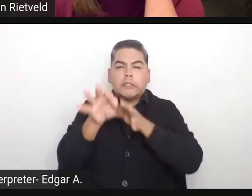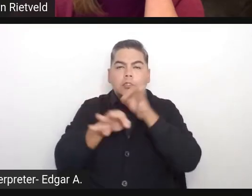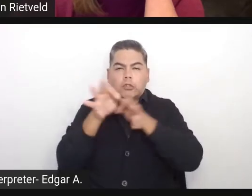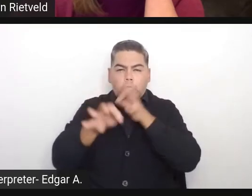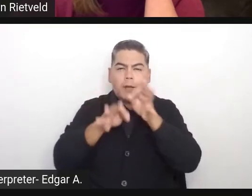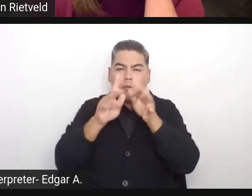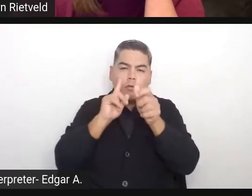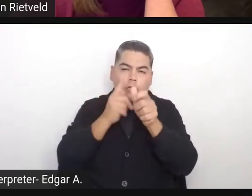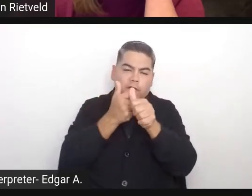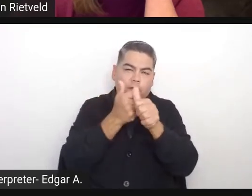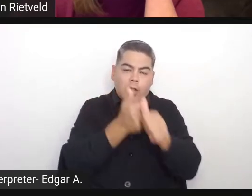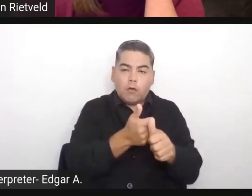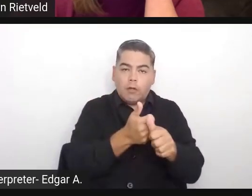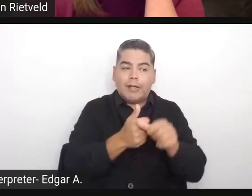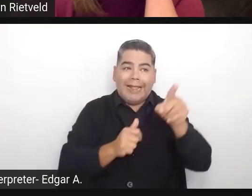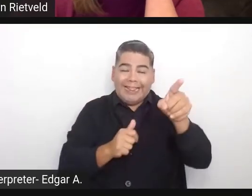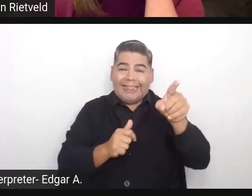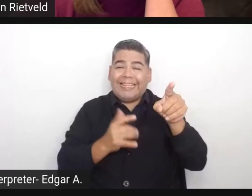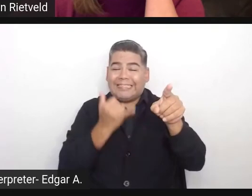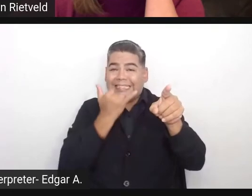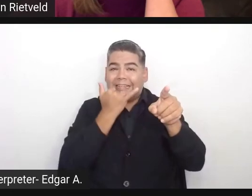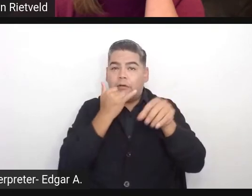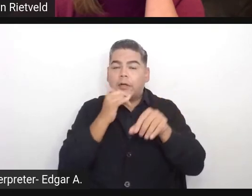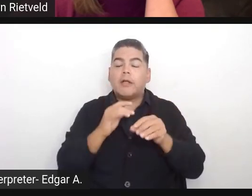to make sure that the error message is connected to the field.